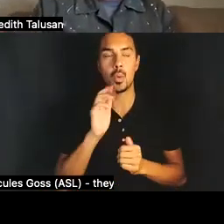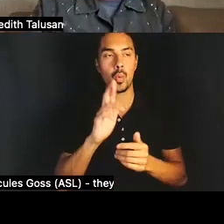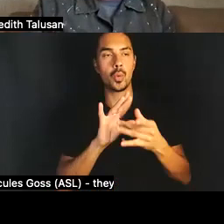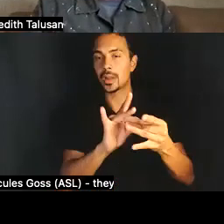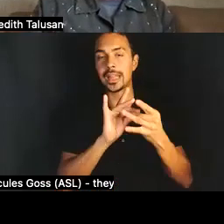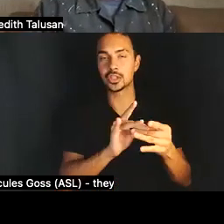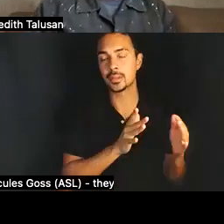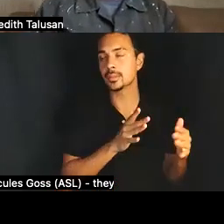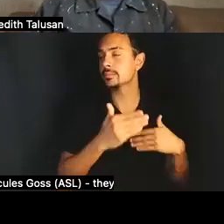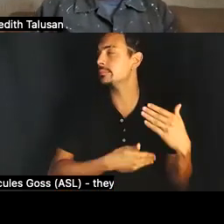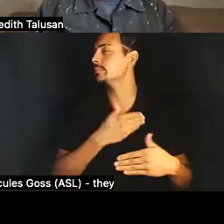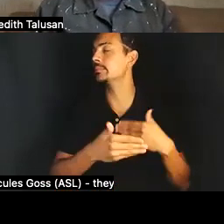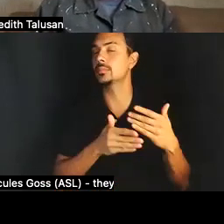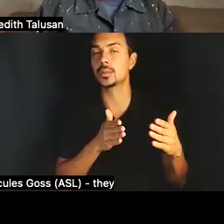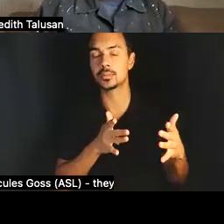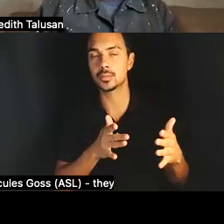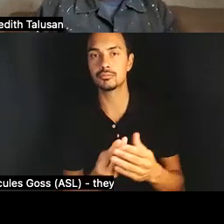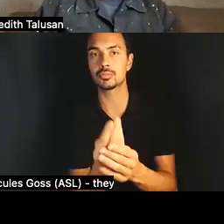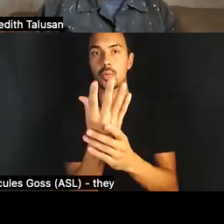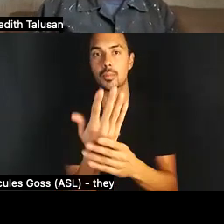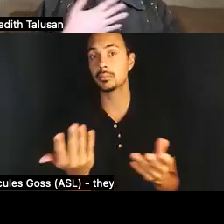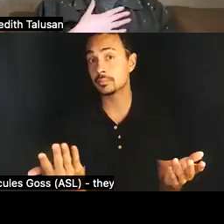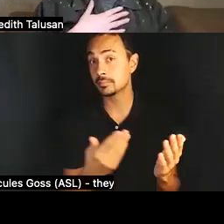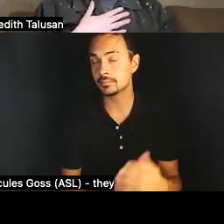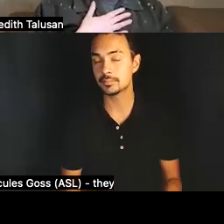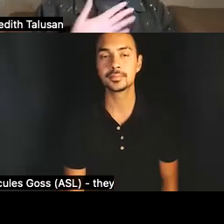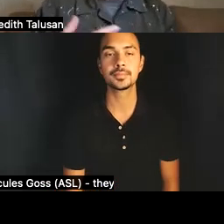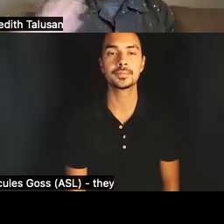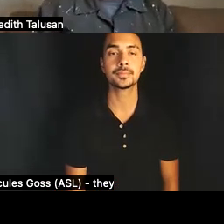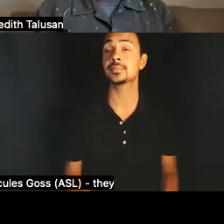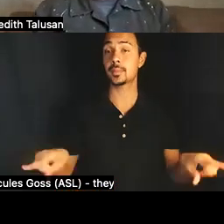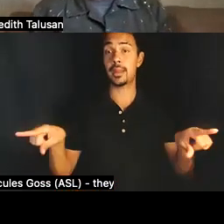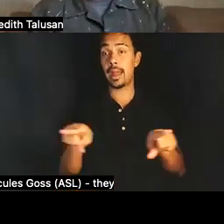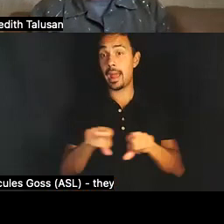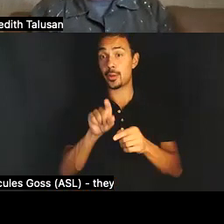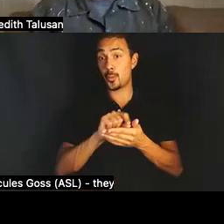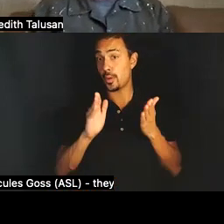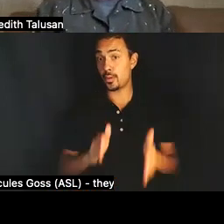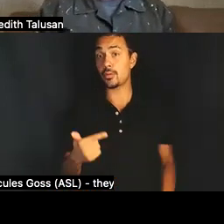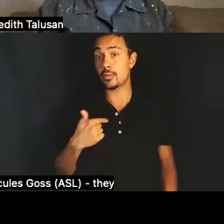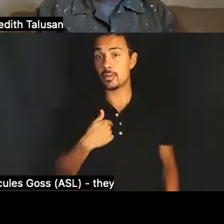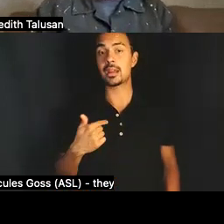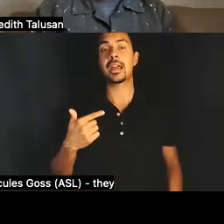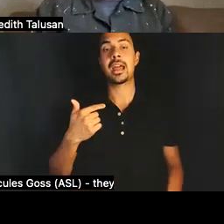And maybe having a larger relationship down the road. I also, as a writer, I also